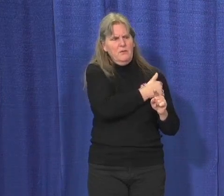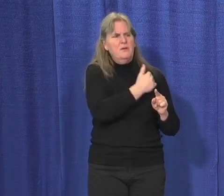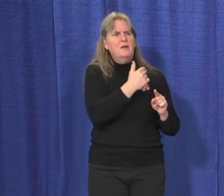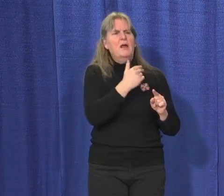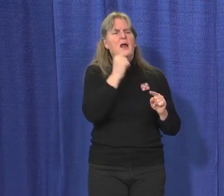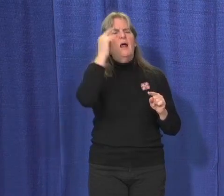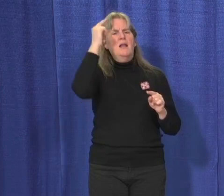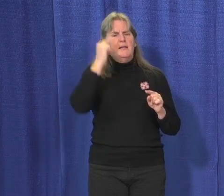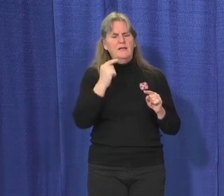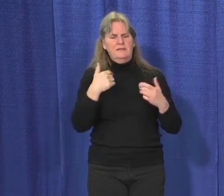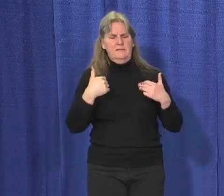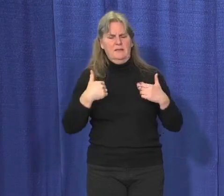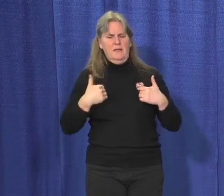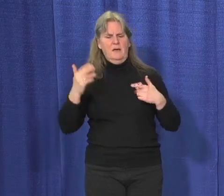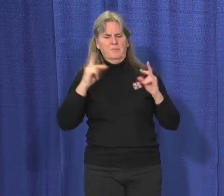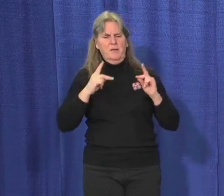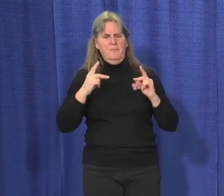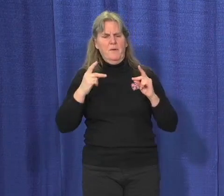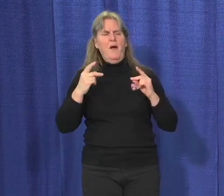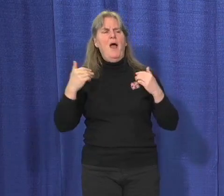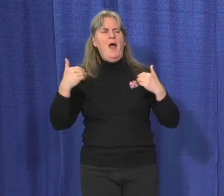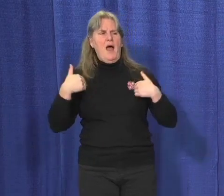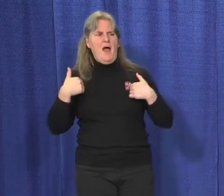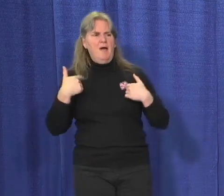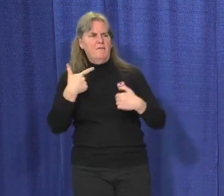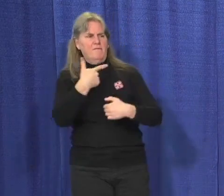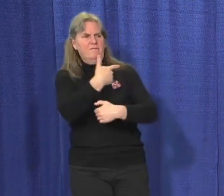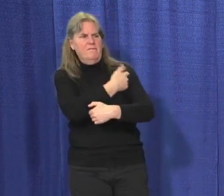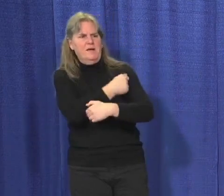look at younger ages. Can you talk a bit more about